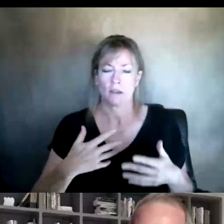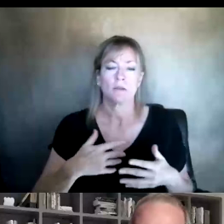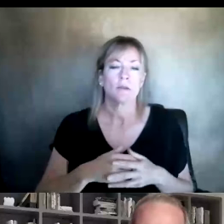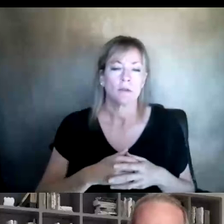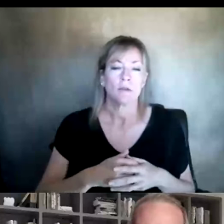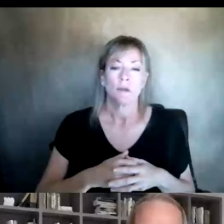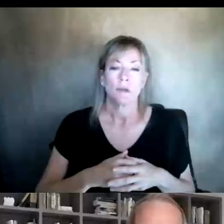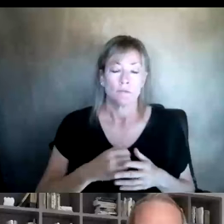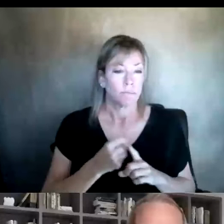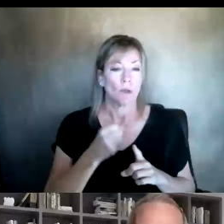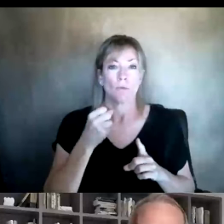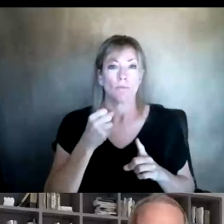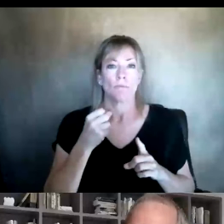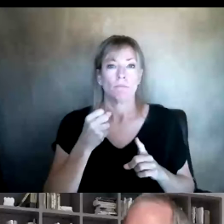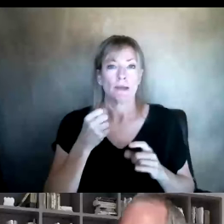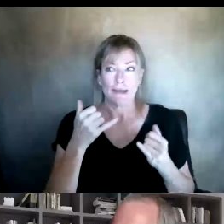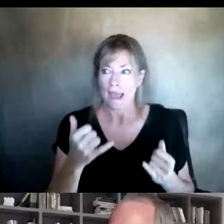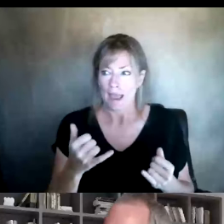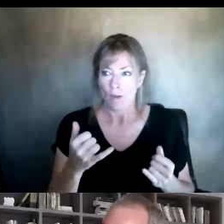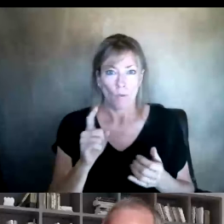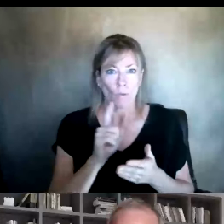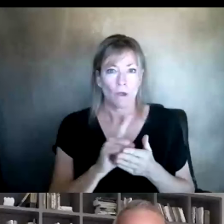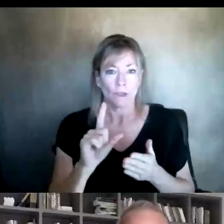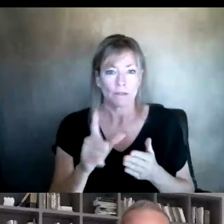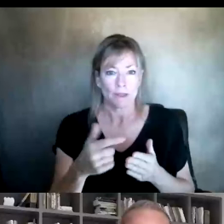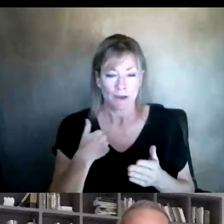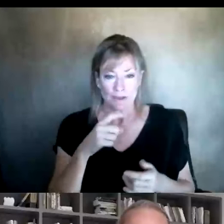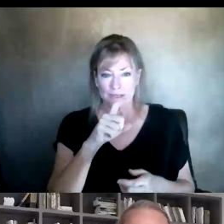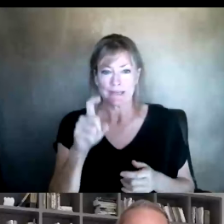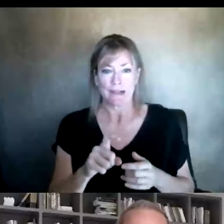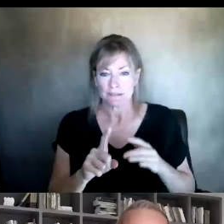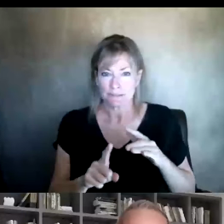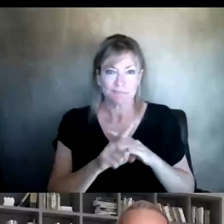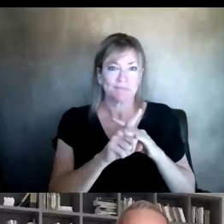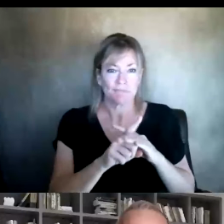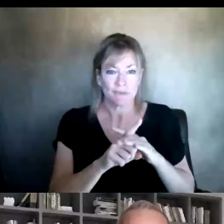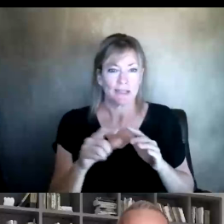SUDDENLY THE NEXT WEEK WE HAVE TEXAS ON THE MAP IN YELLOW.